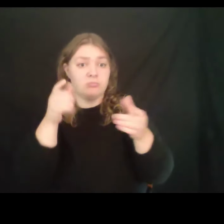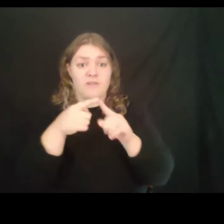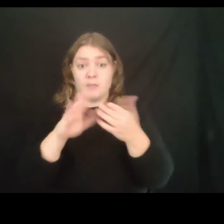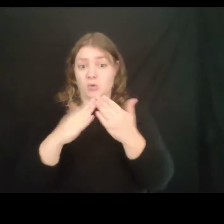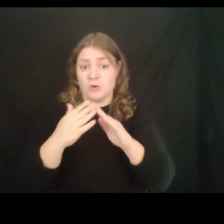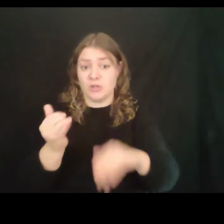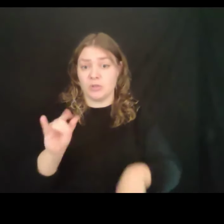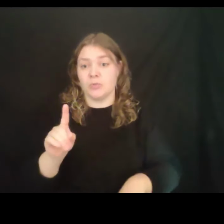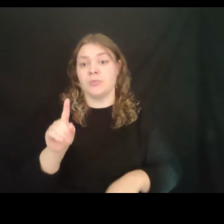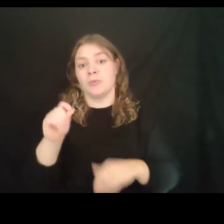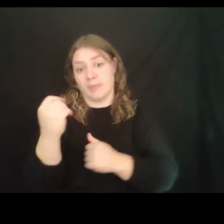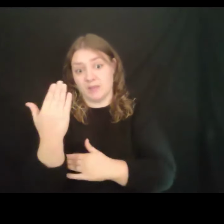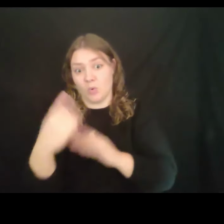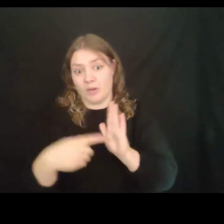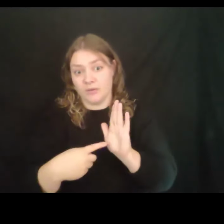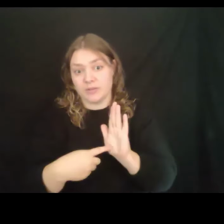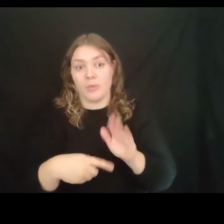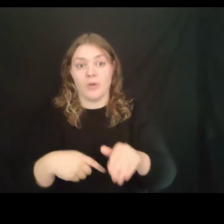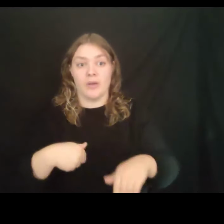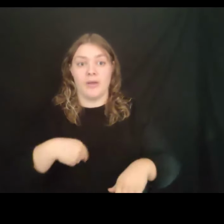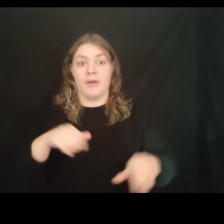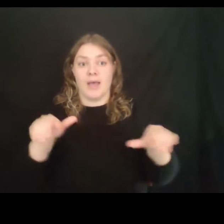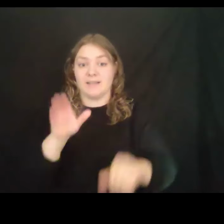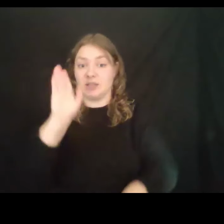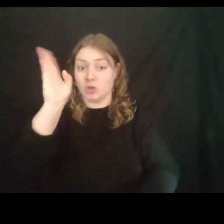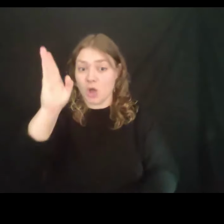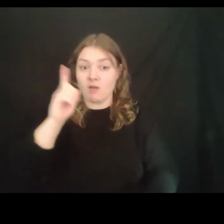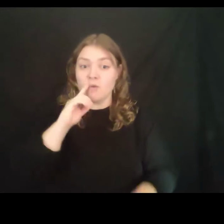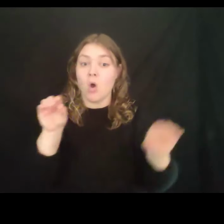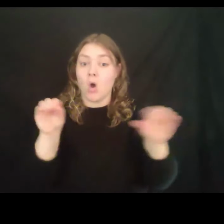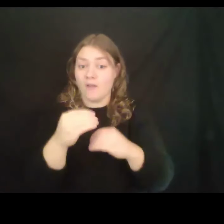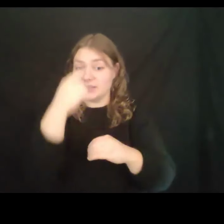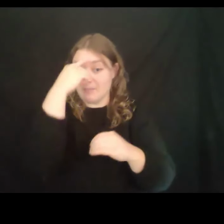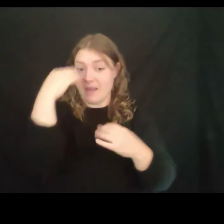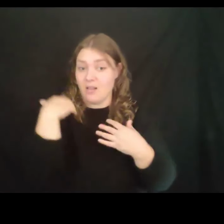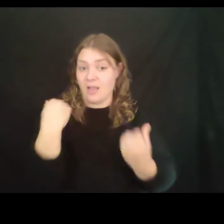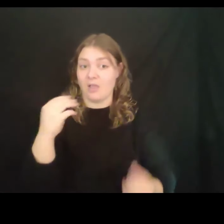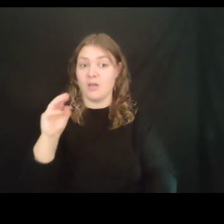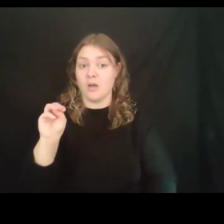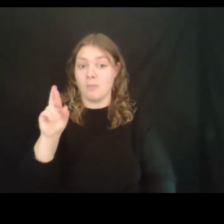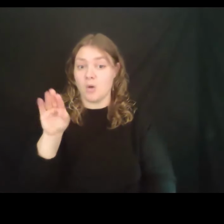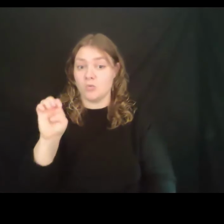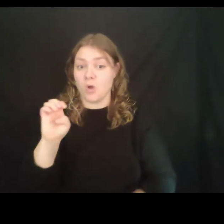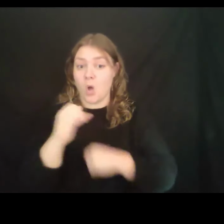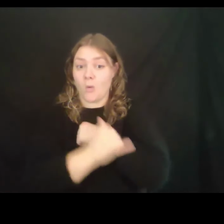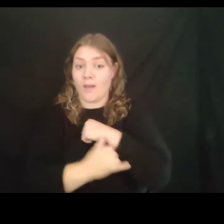this morning I did a talk for uh the office of mental health Monroe uh County providers about